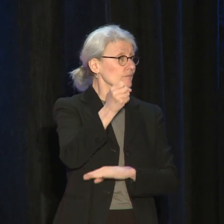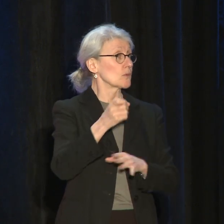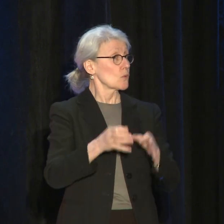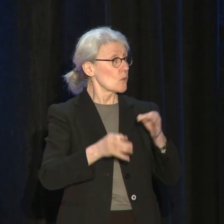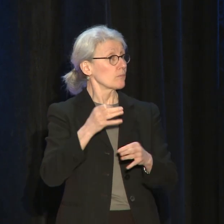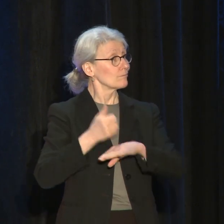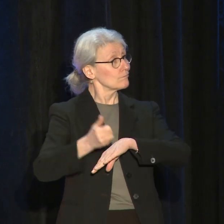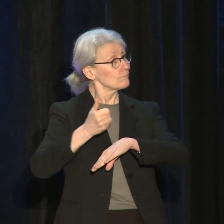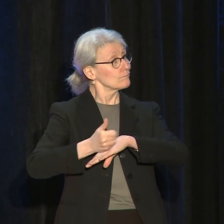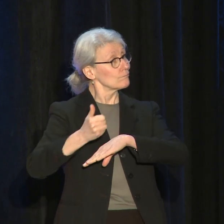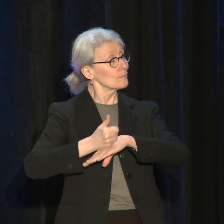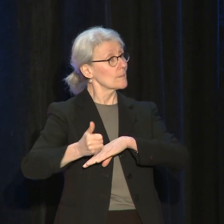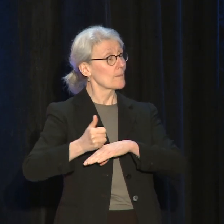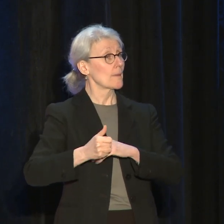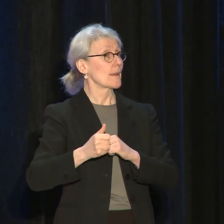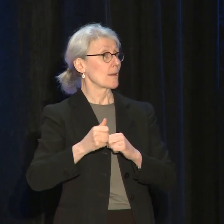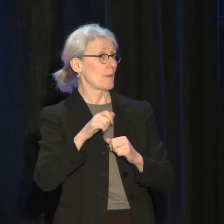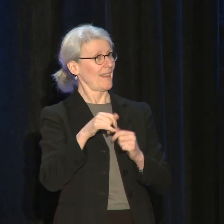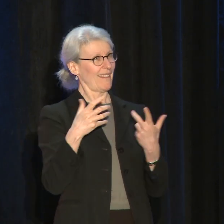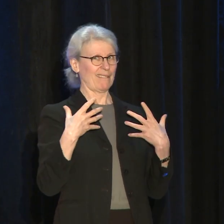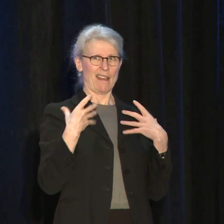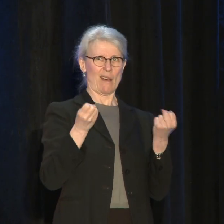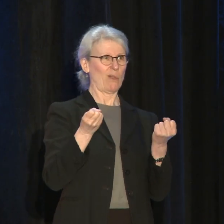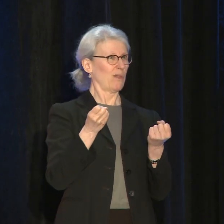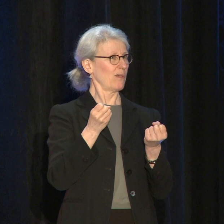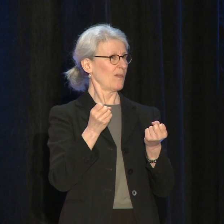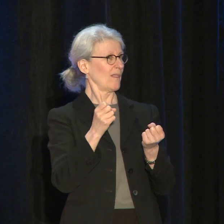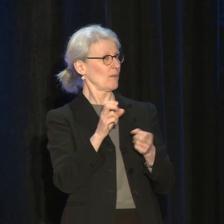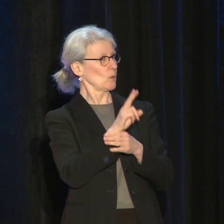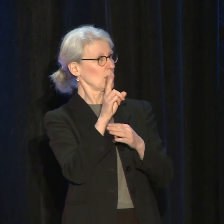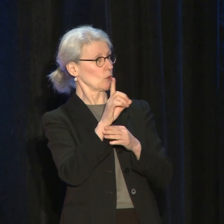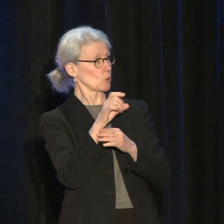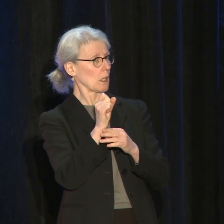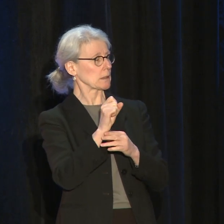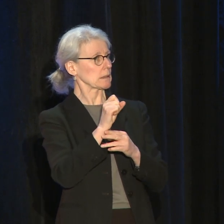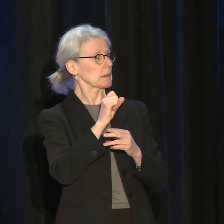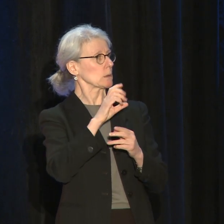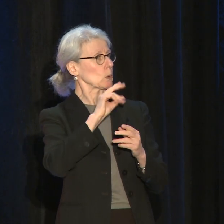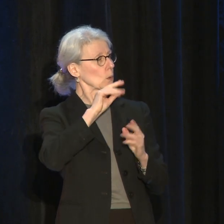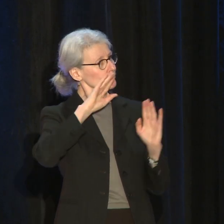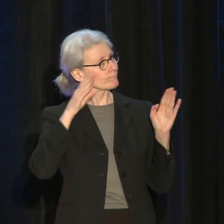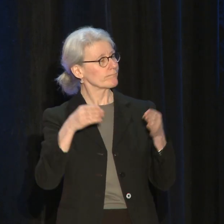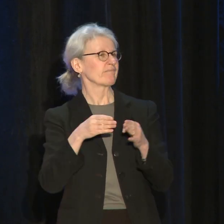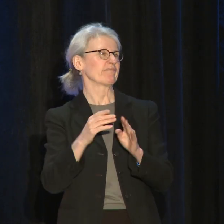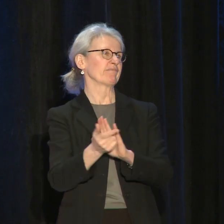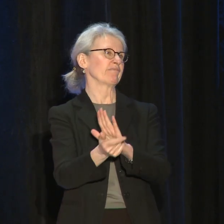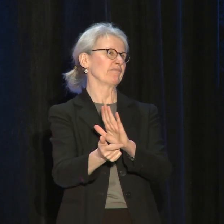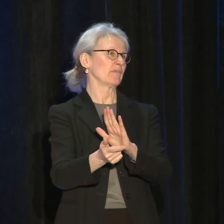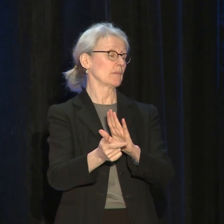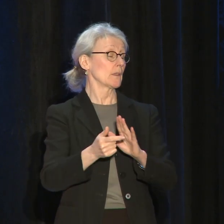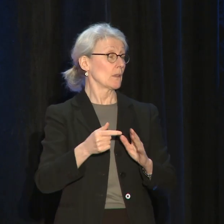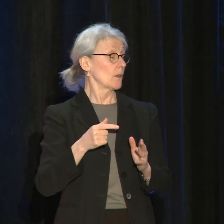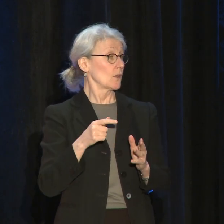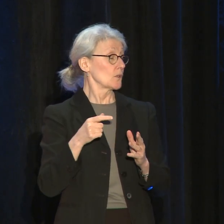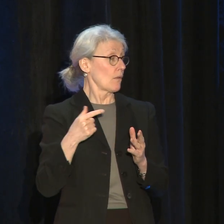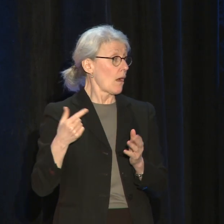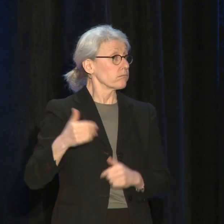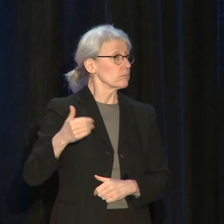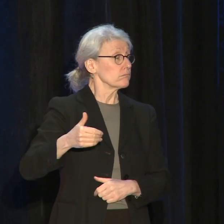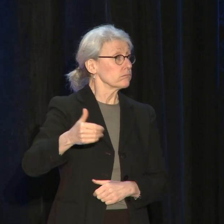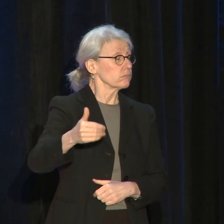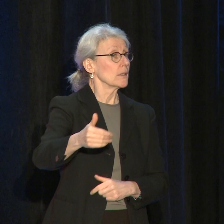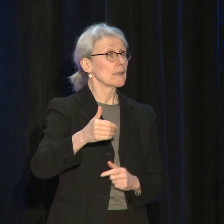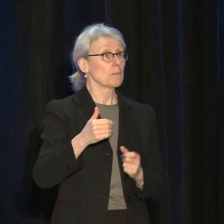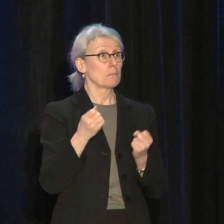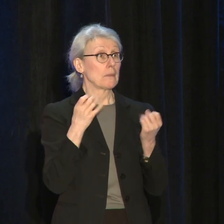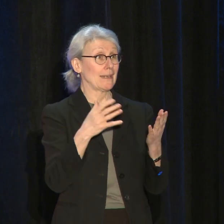turning up public health issue into a crime, even more thousands upon thousands were having their